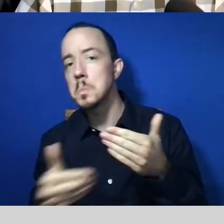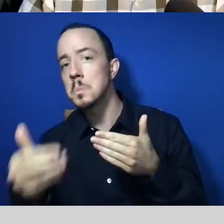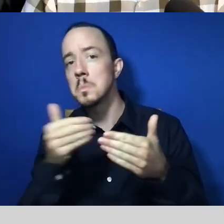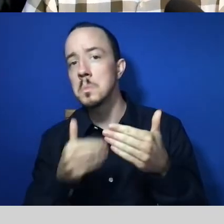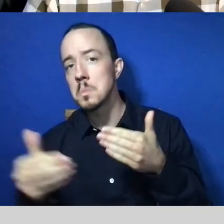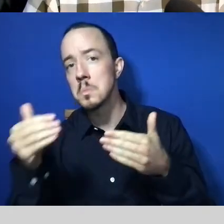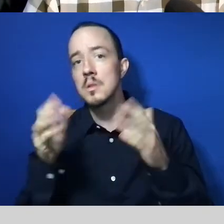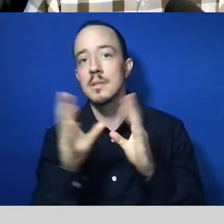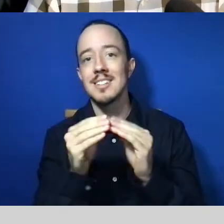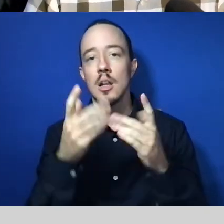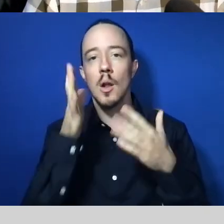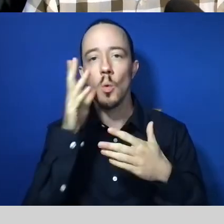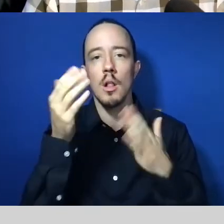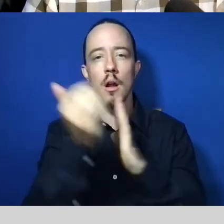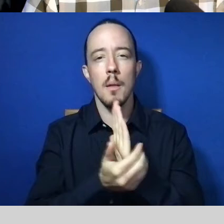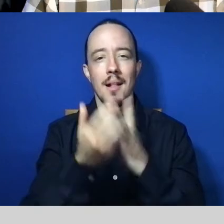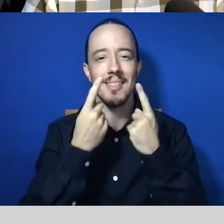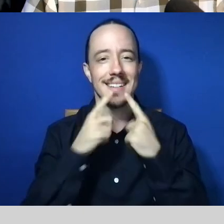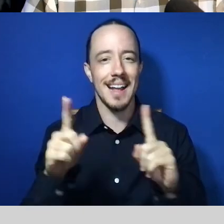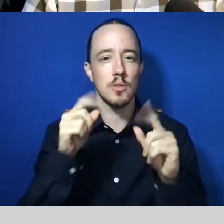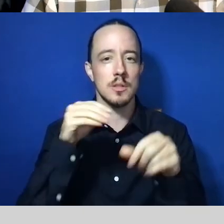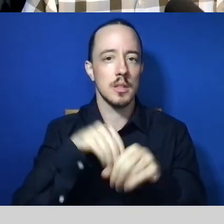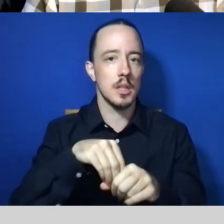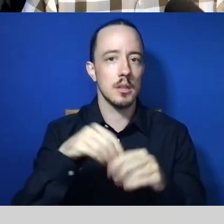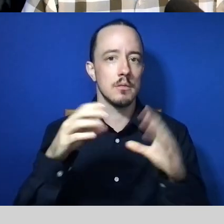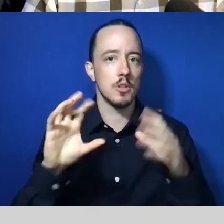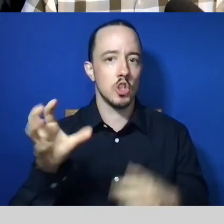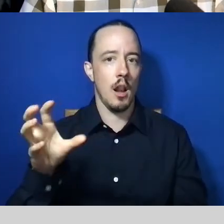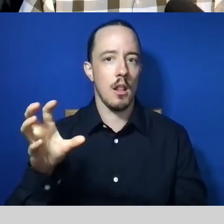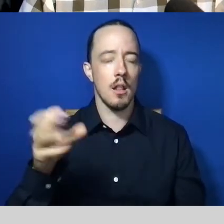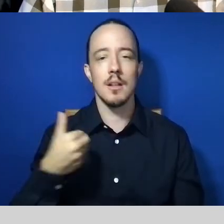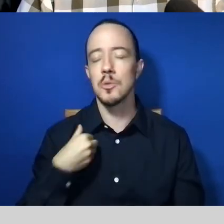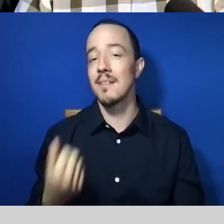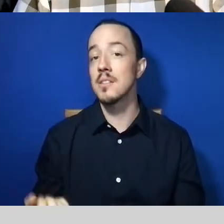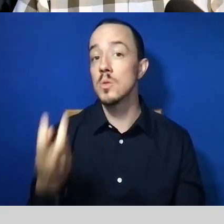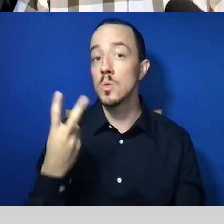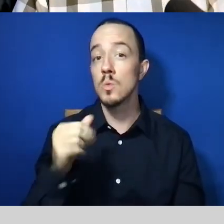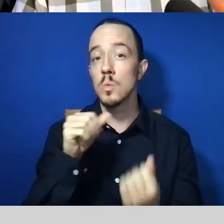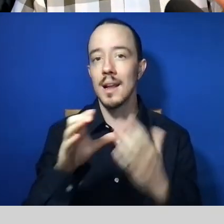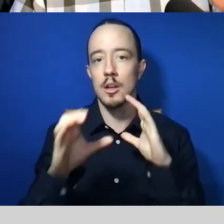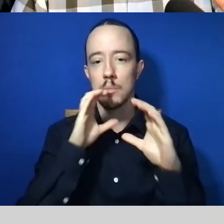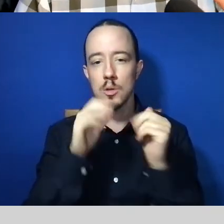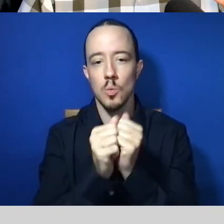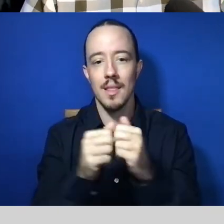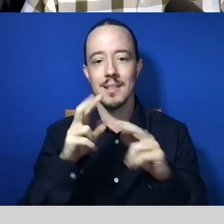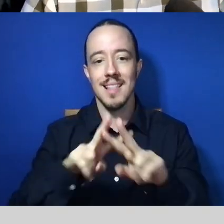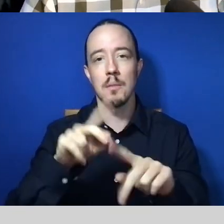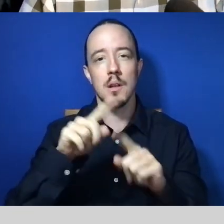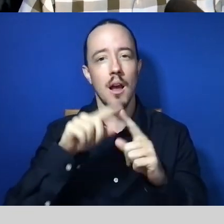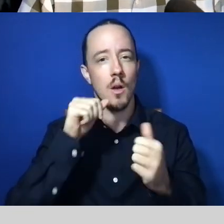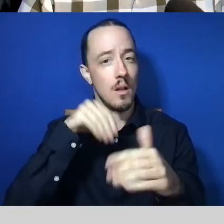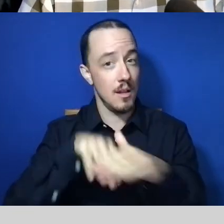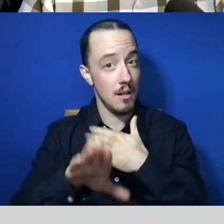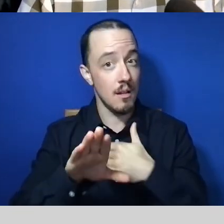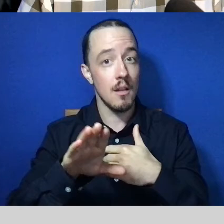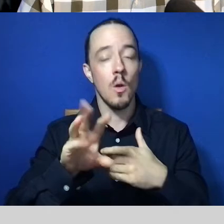So we had two-way communication with Slack, not only incoming Webhooks, but also outgoing Slack messages